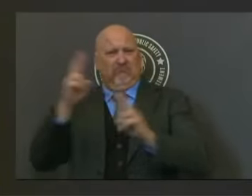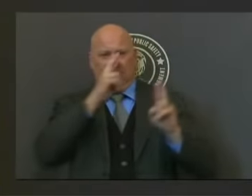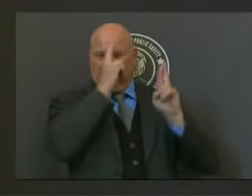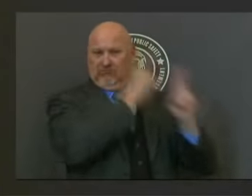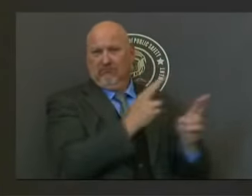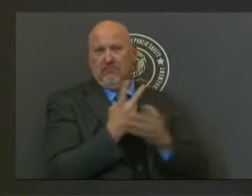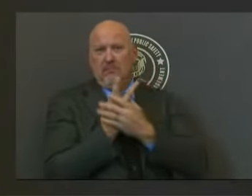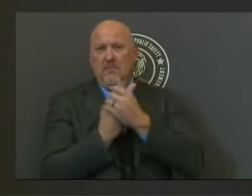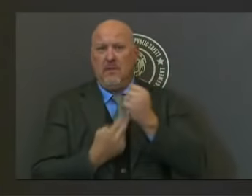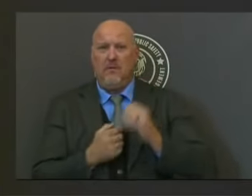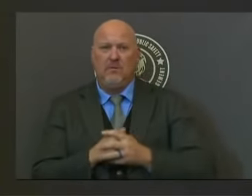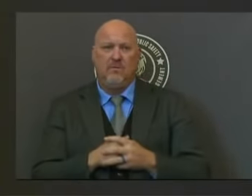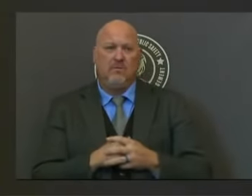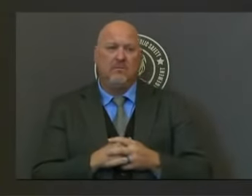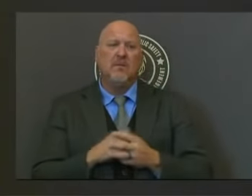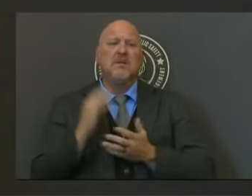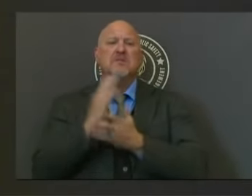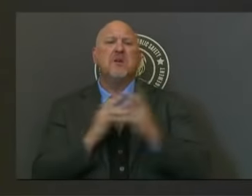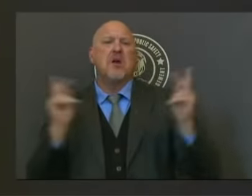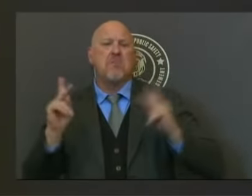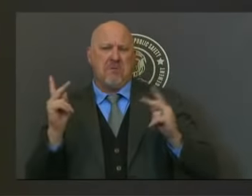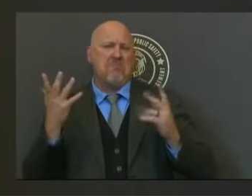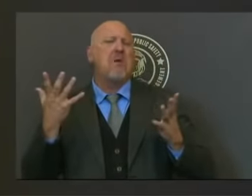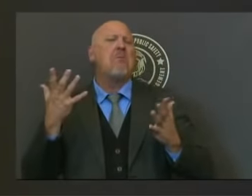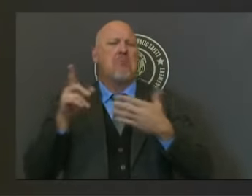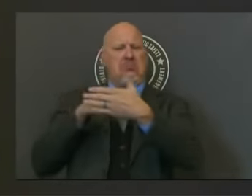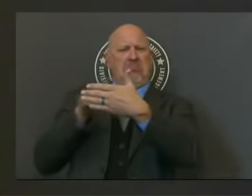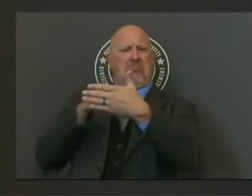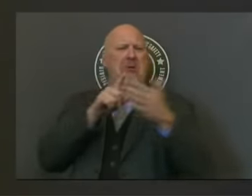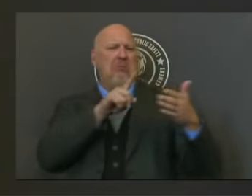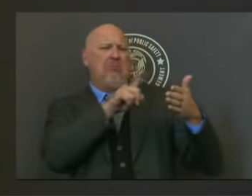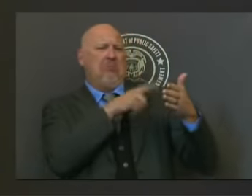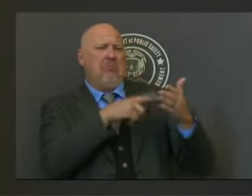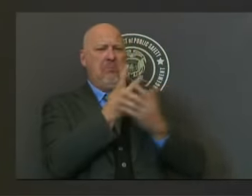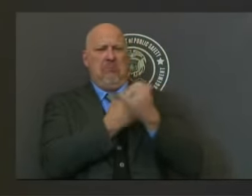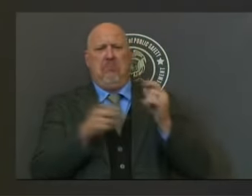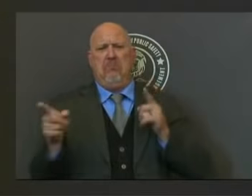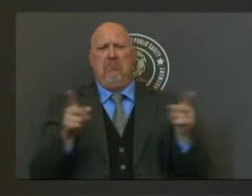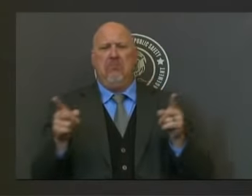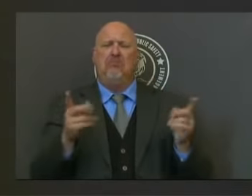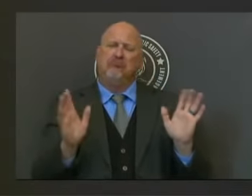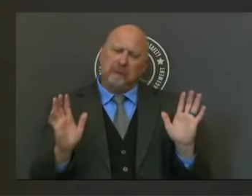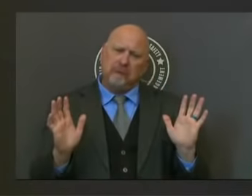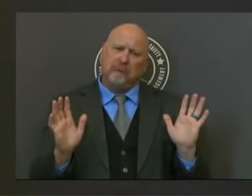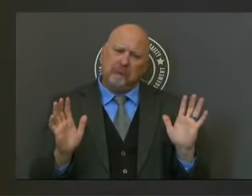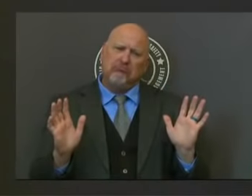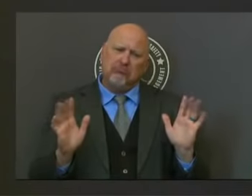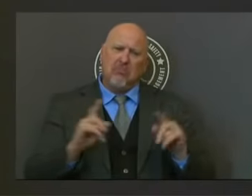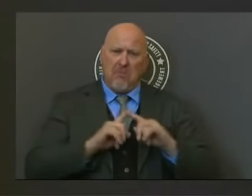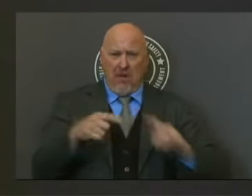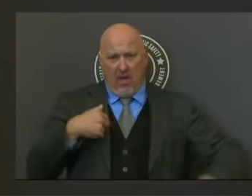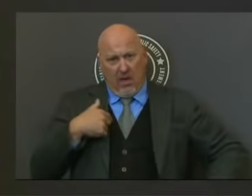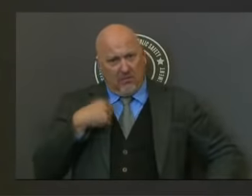people are very critical of what's going on and and I will